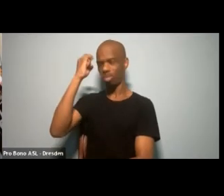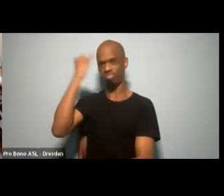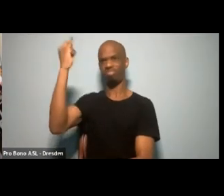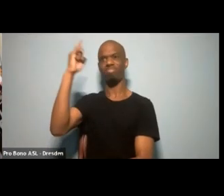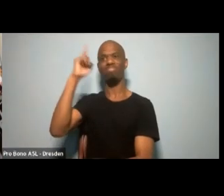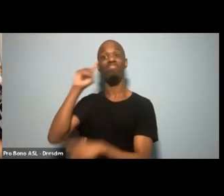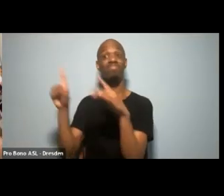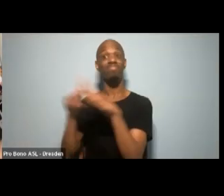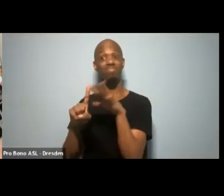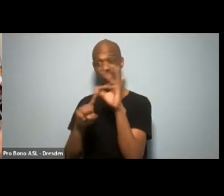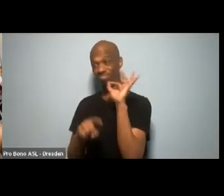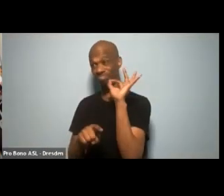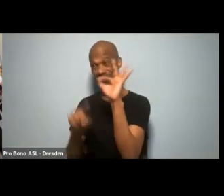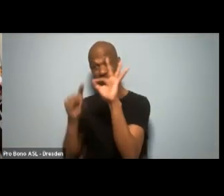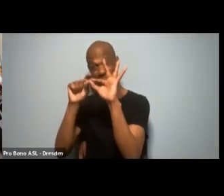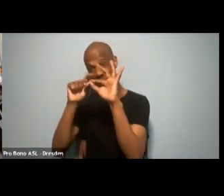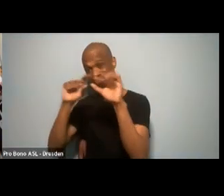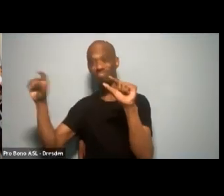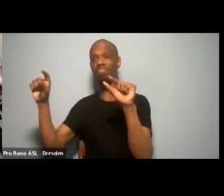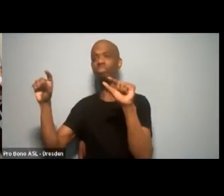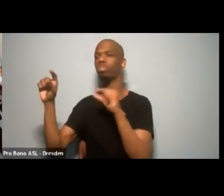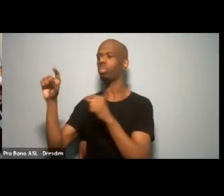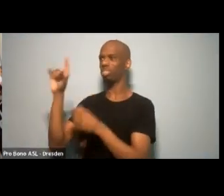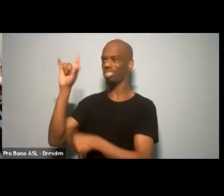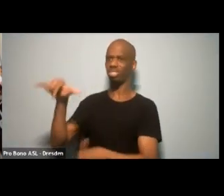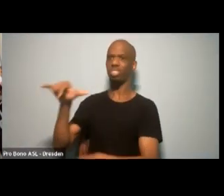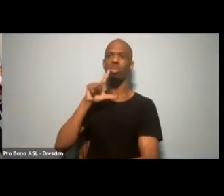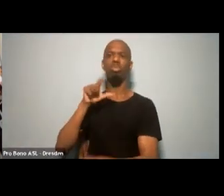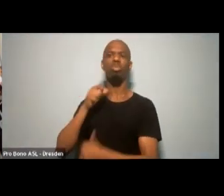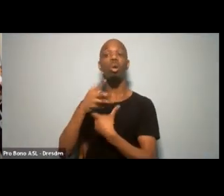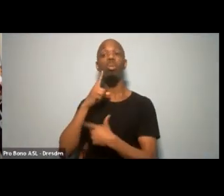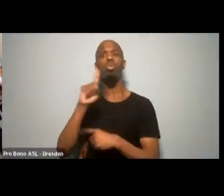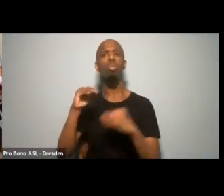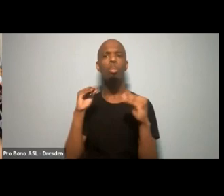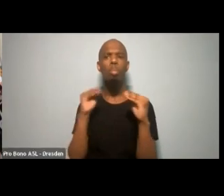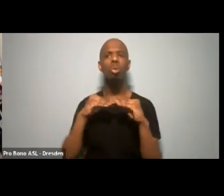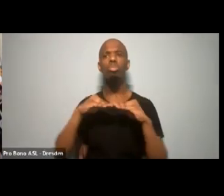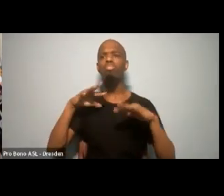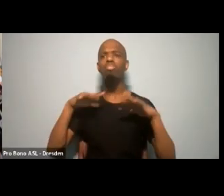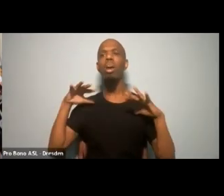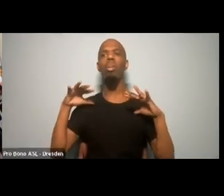diverse culture in Nigeria and the Southwest African region